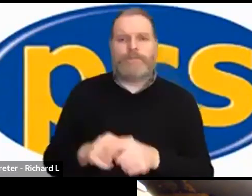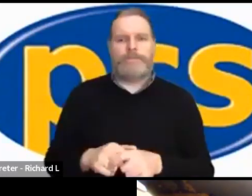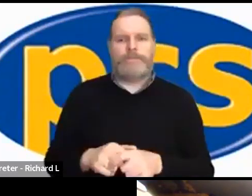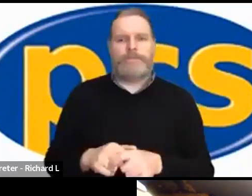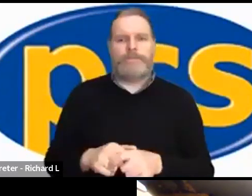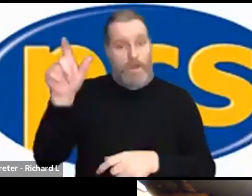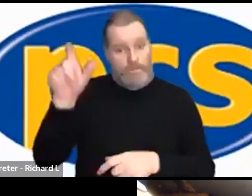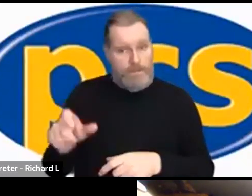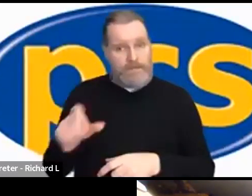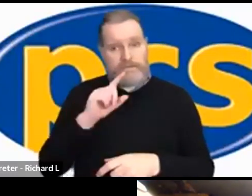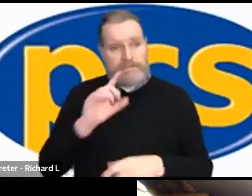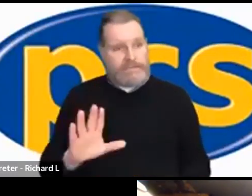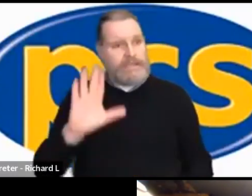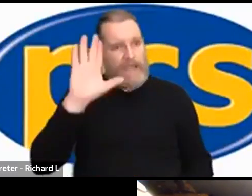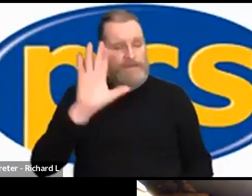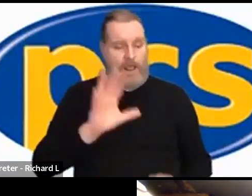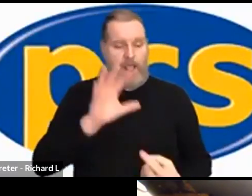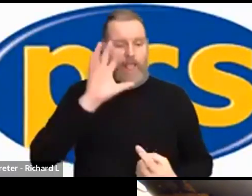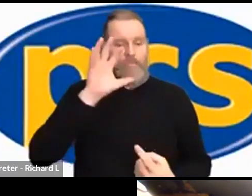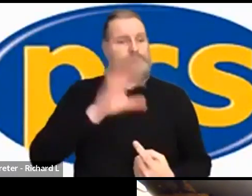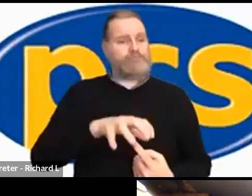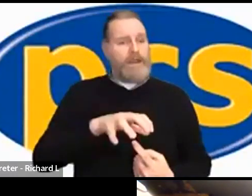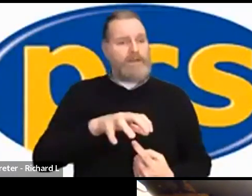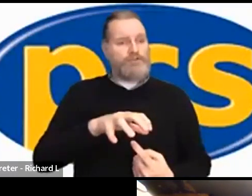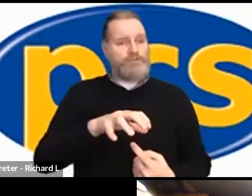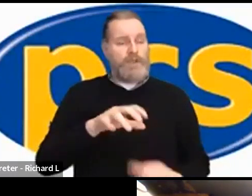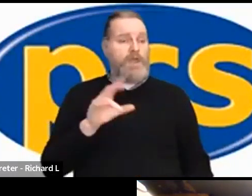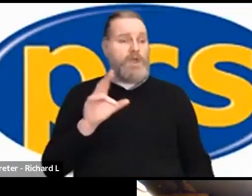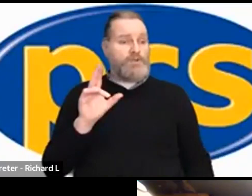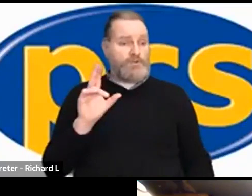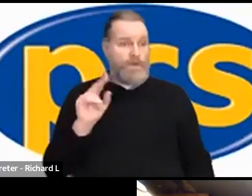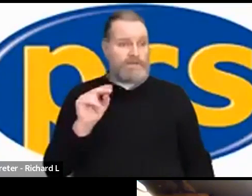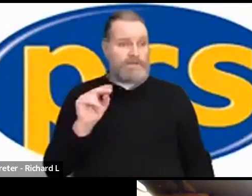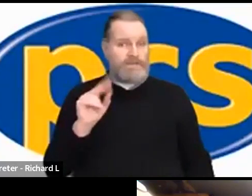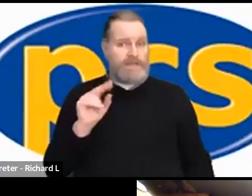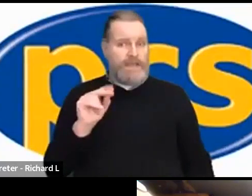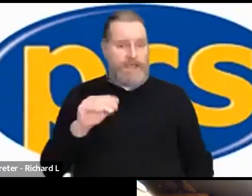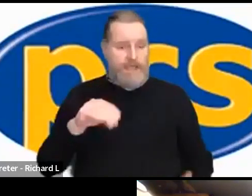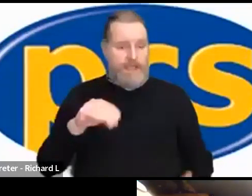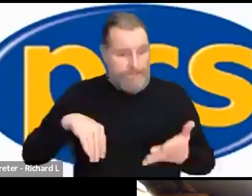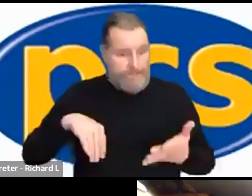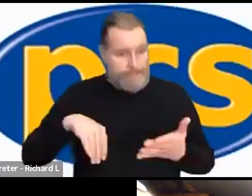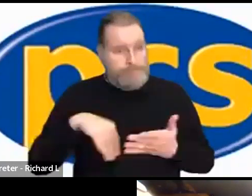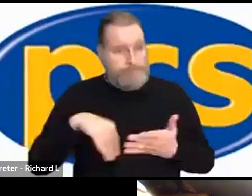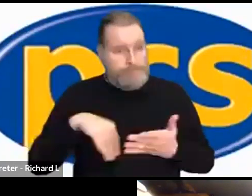and one of the rest the reps gave an reps gave an answer to say, the branch in swans ch in Swansea was in Swansea was paying for free